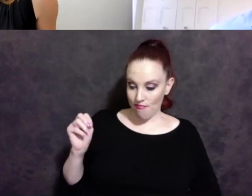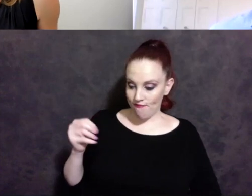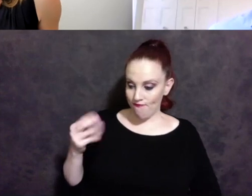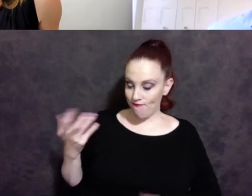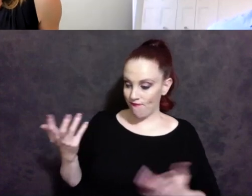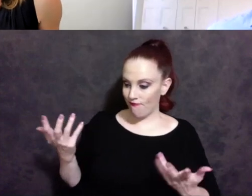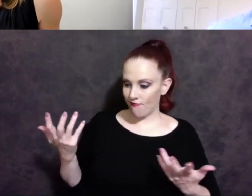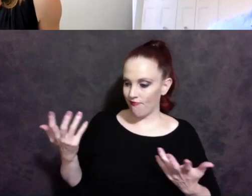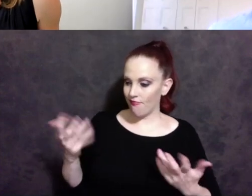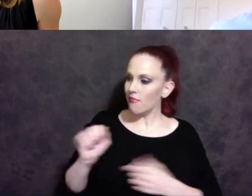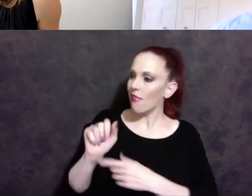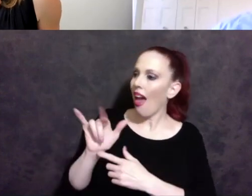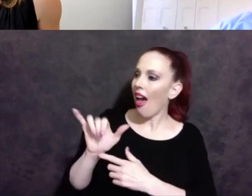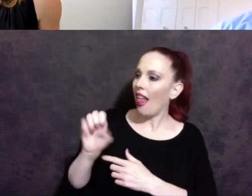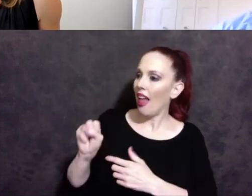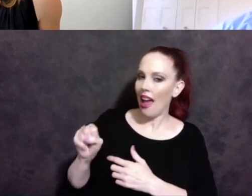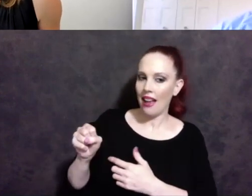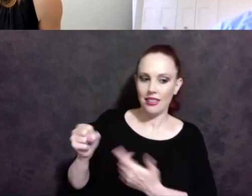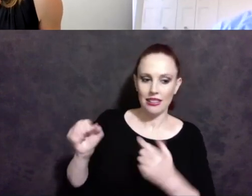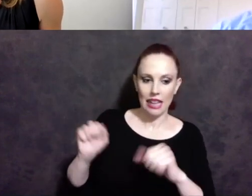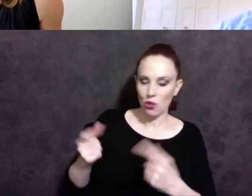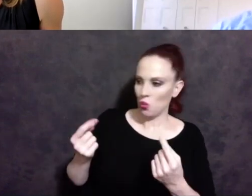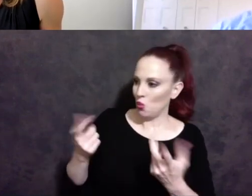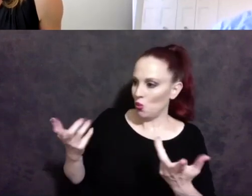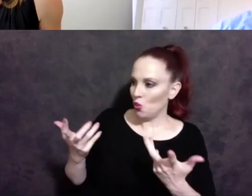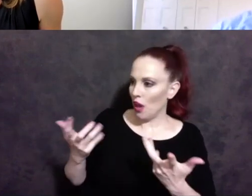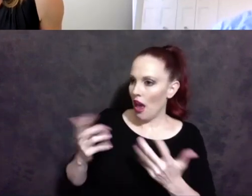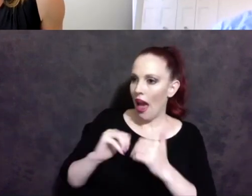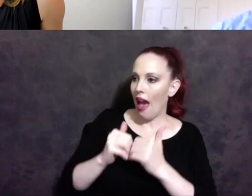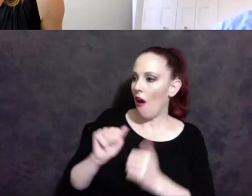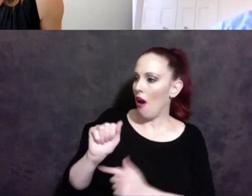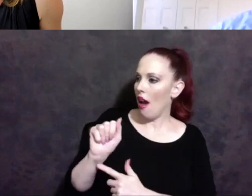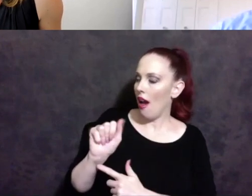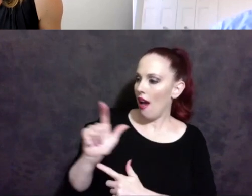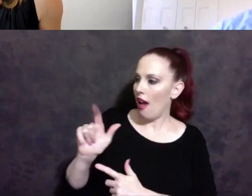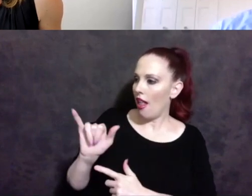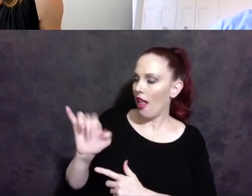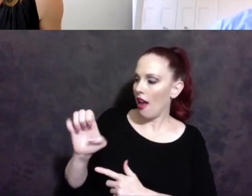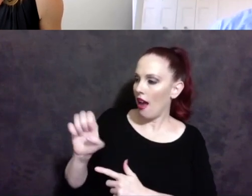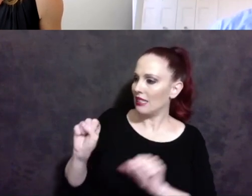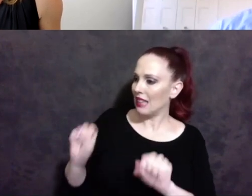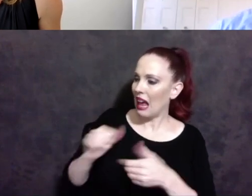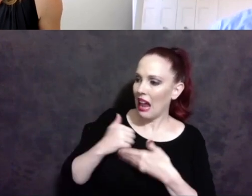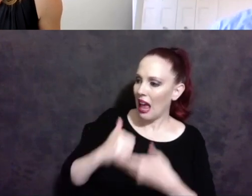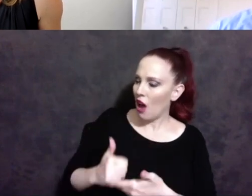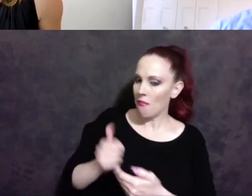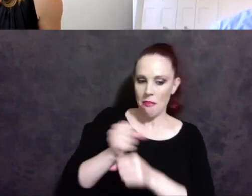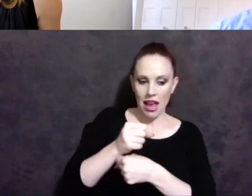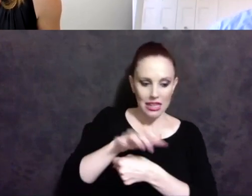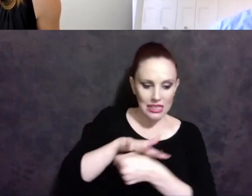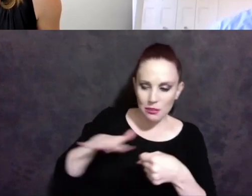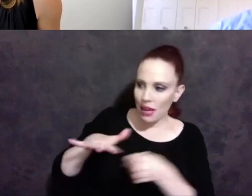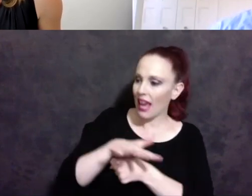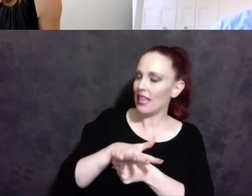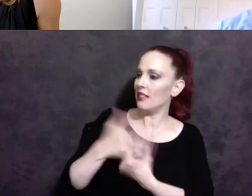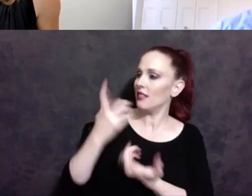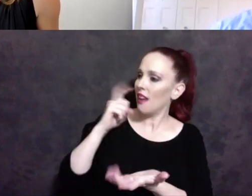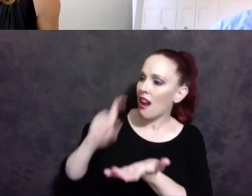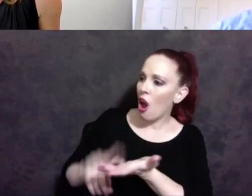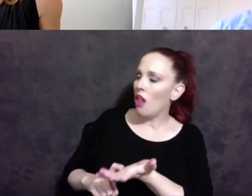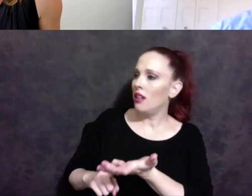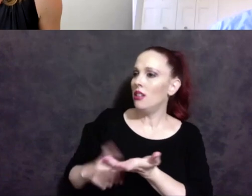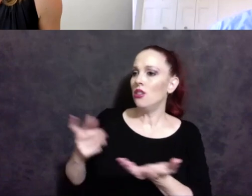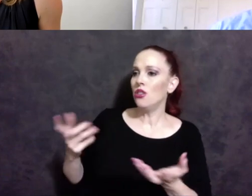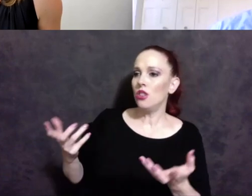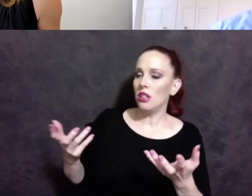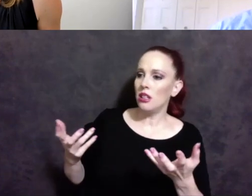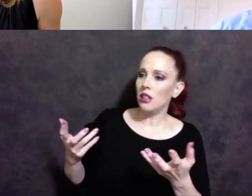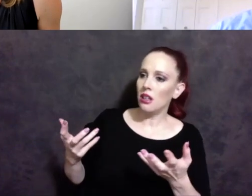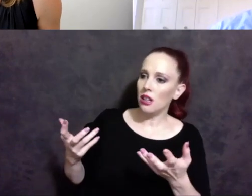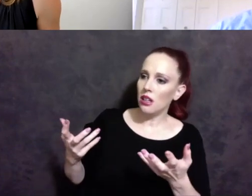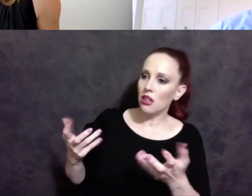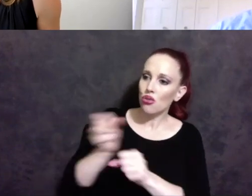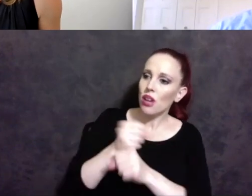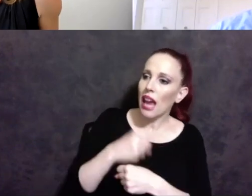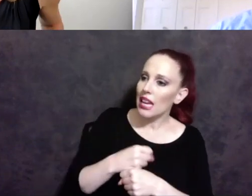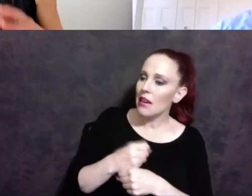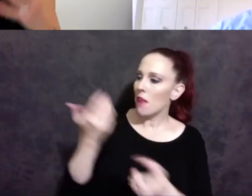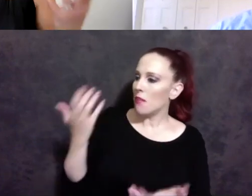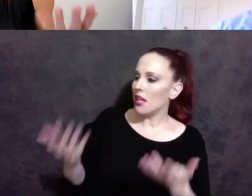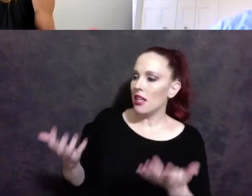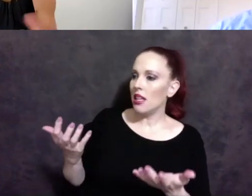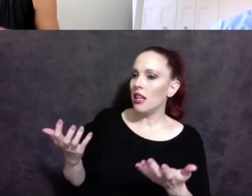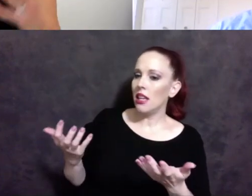allies do to help create spaces and acknowledge and create, maybe, spaces within the workplace